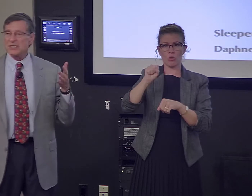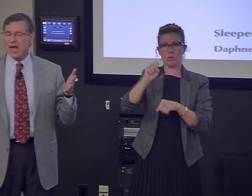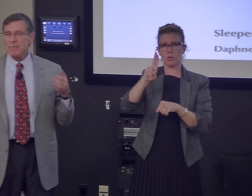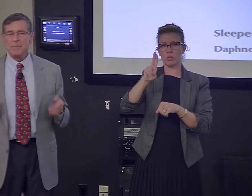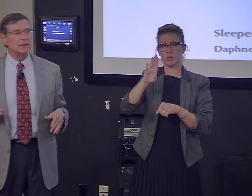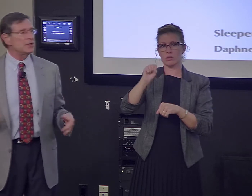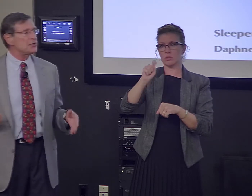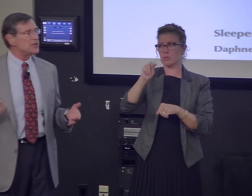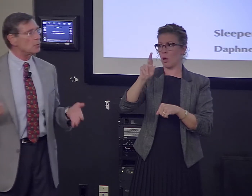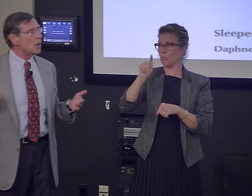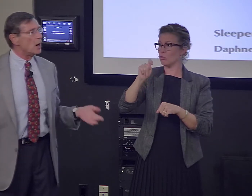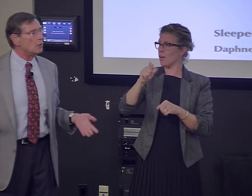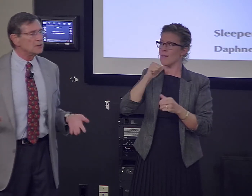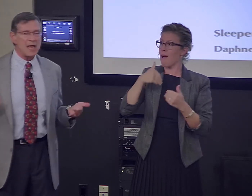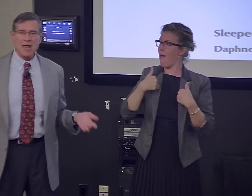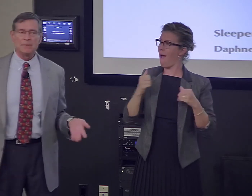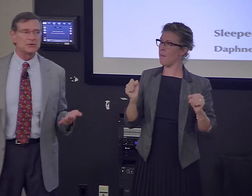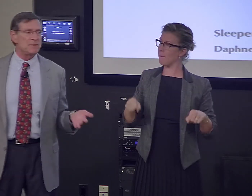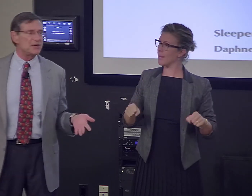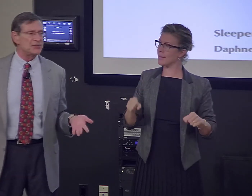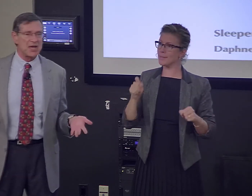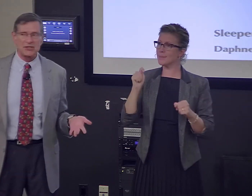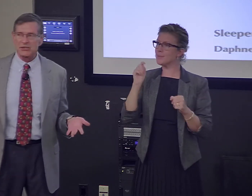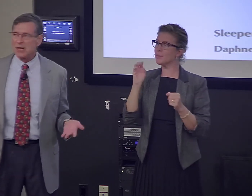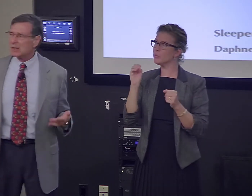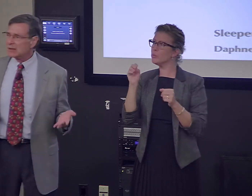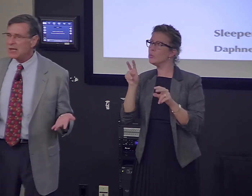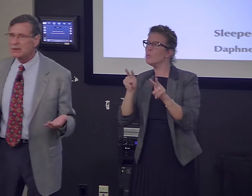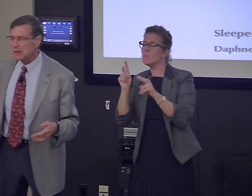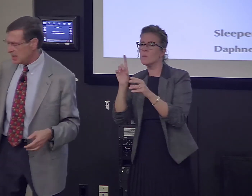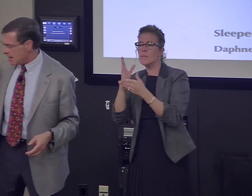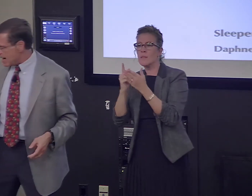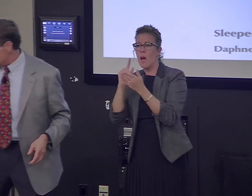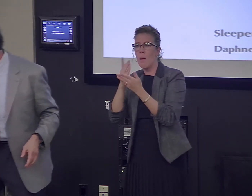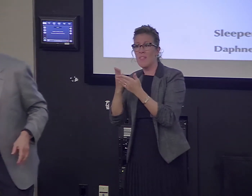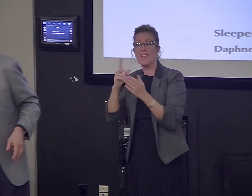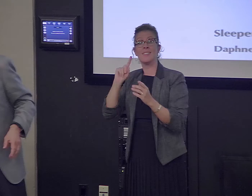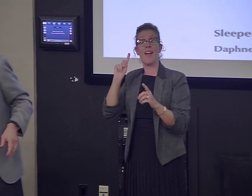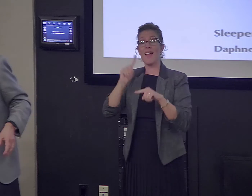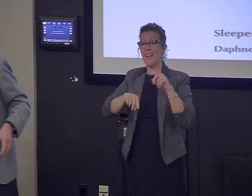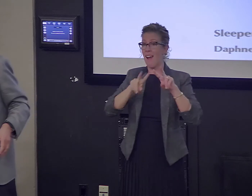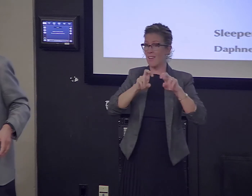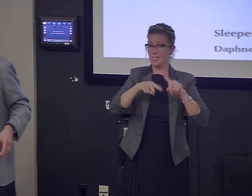these capabilities that were only able to be assessed later in adolescence.